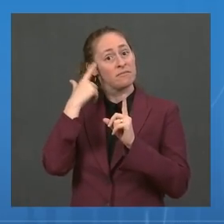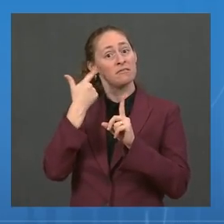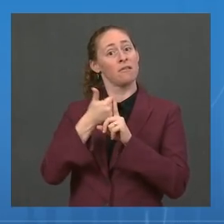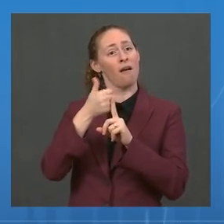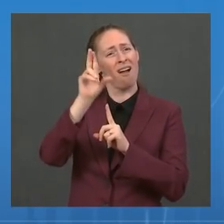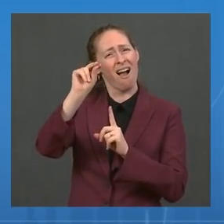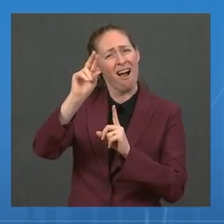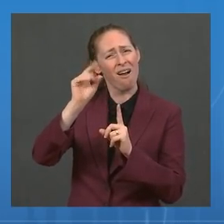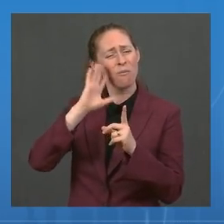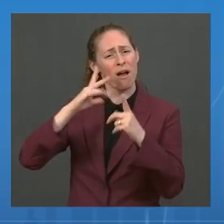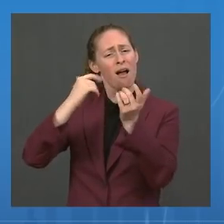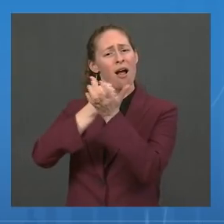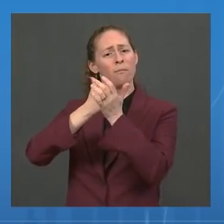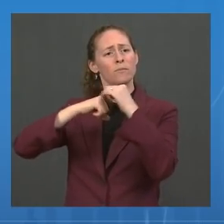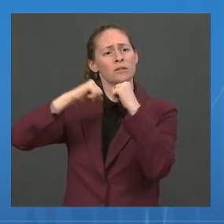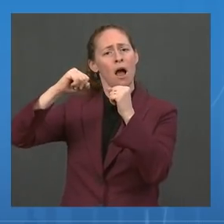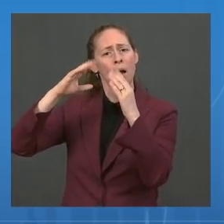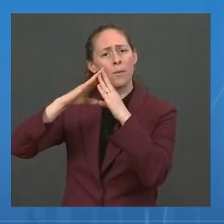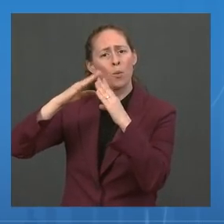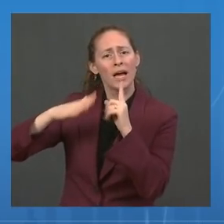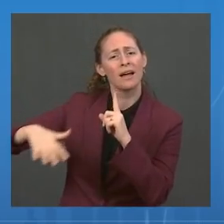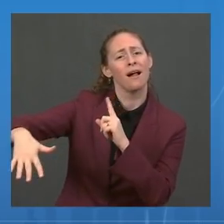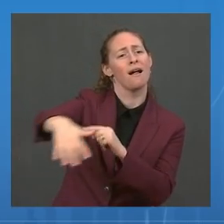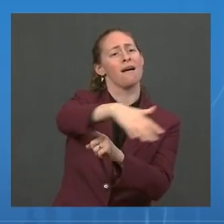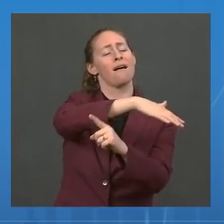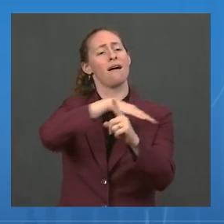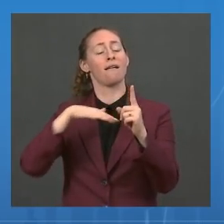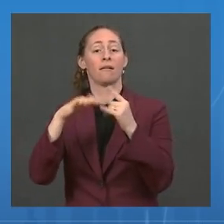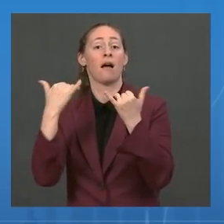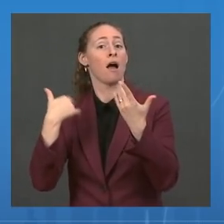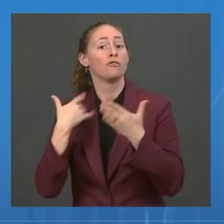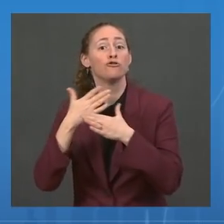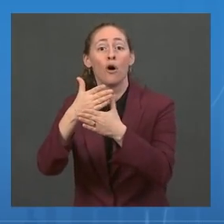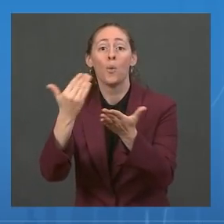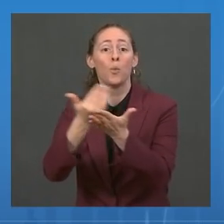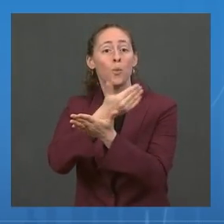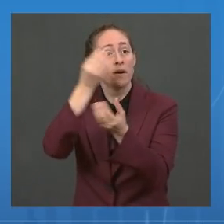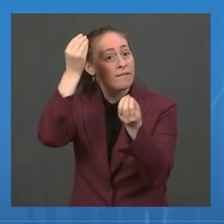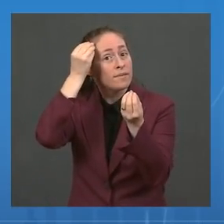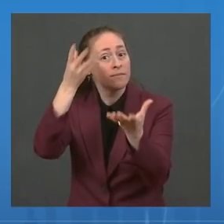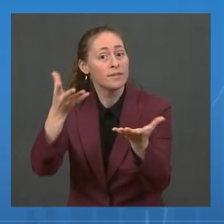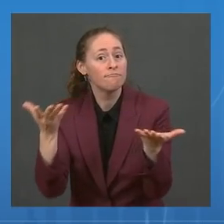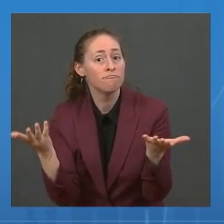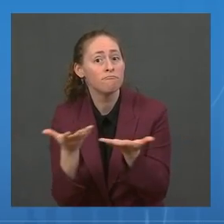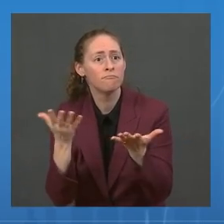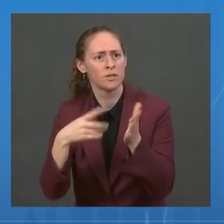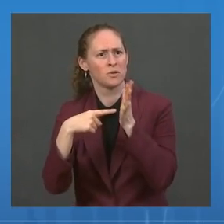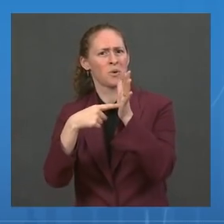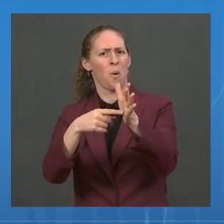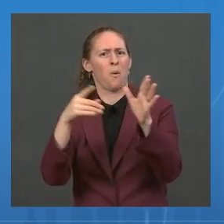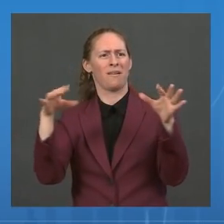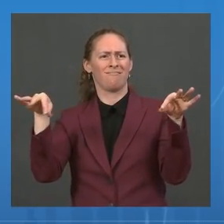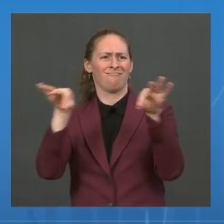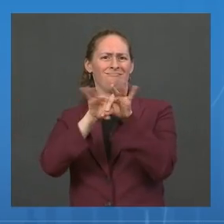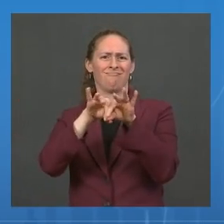Today I wanted to share new data that demonstrate just how essential vaccination is in our fight against COVID-19.